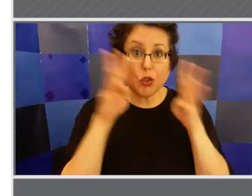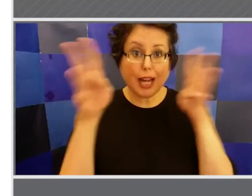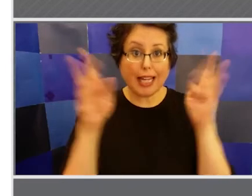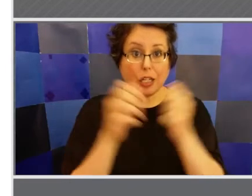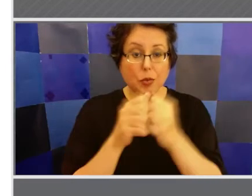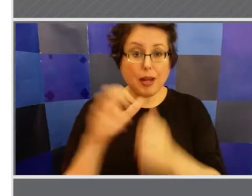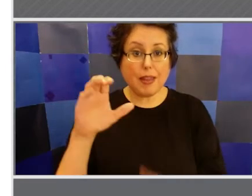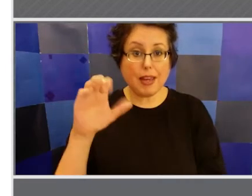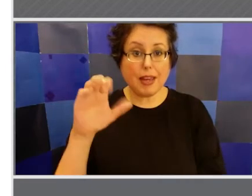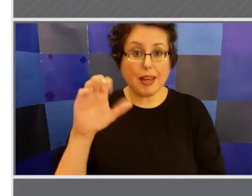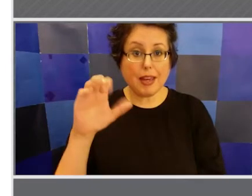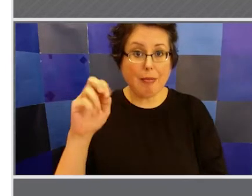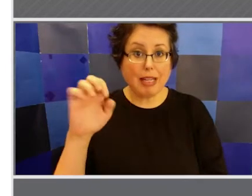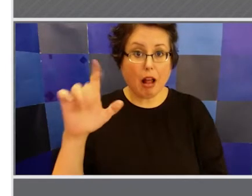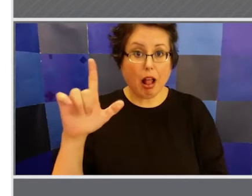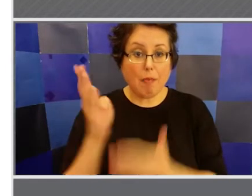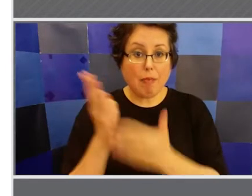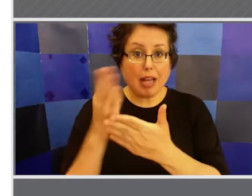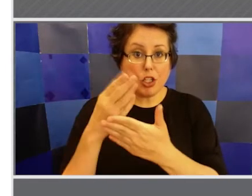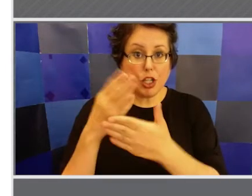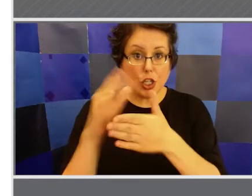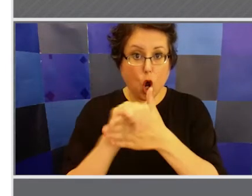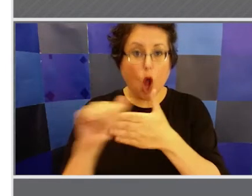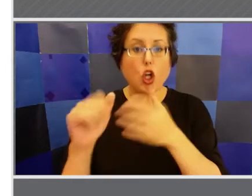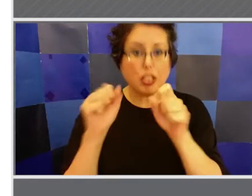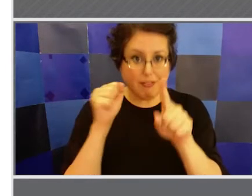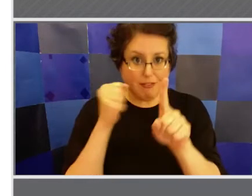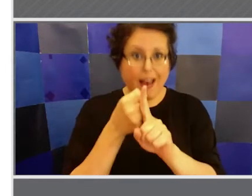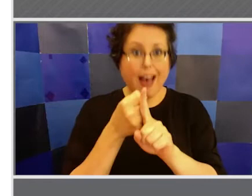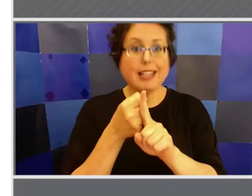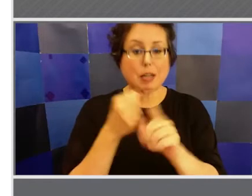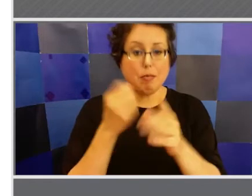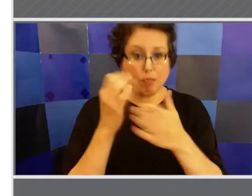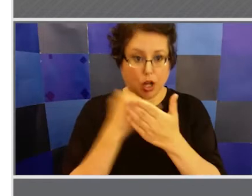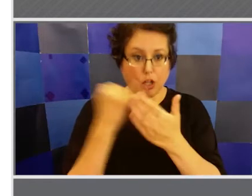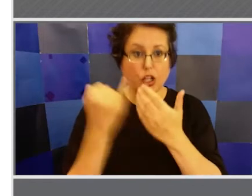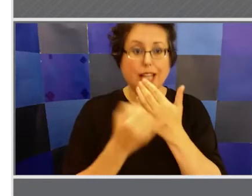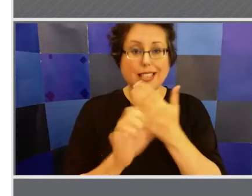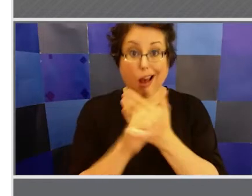then affect projects that you know either other people on this call or another you know